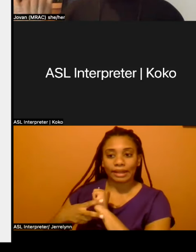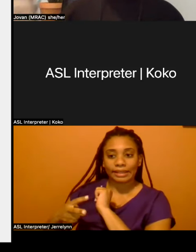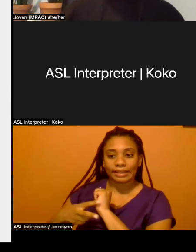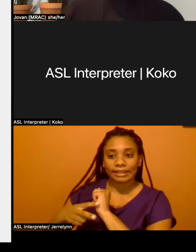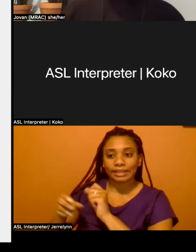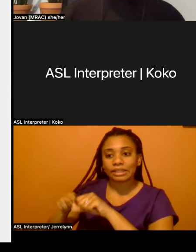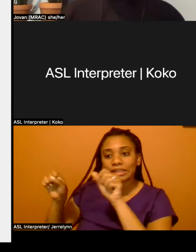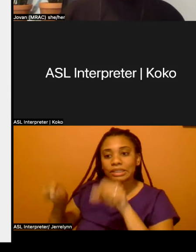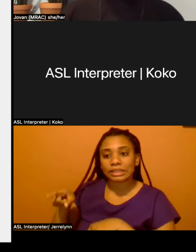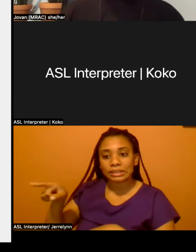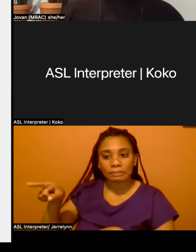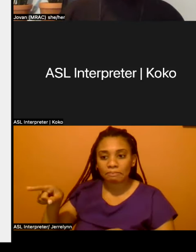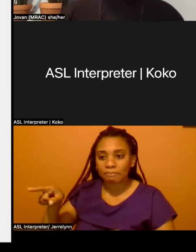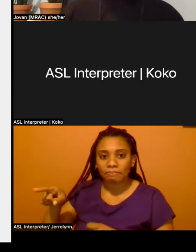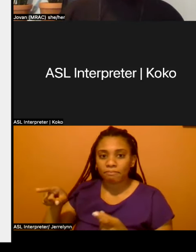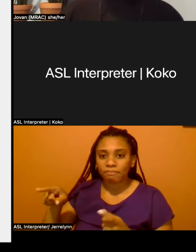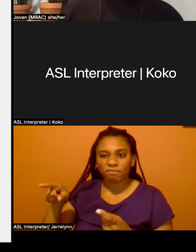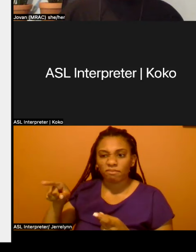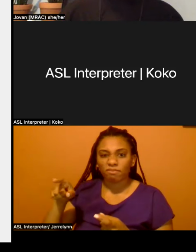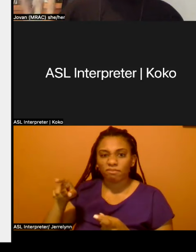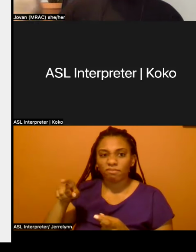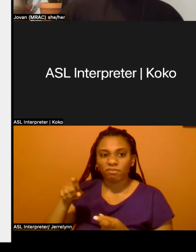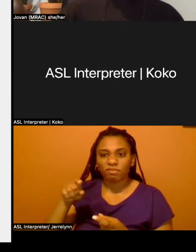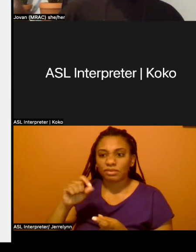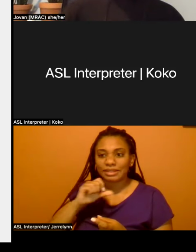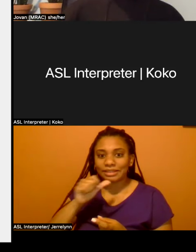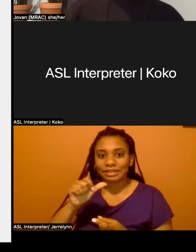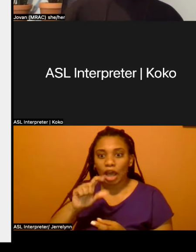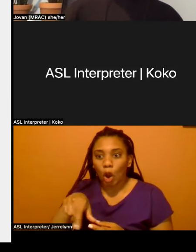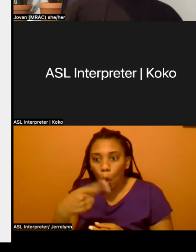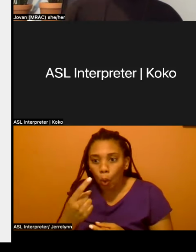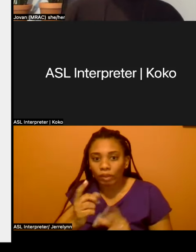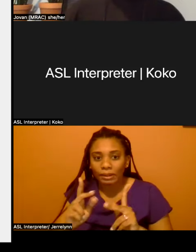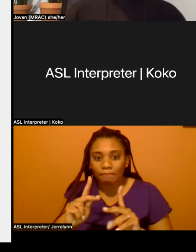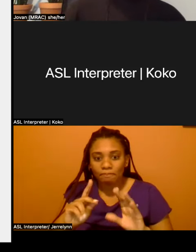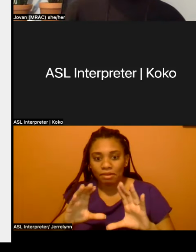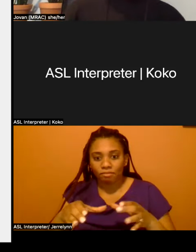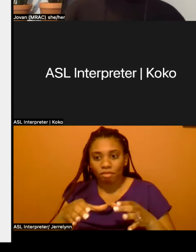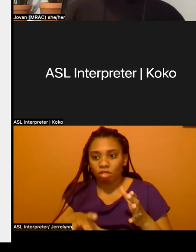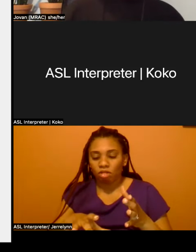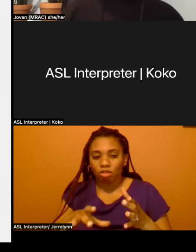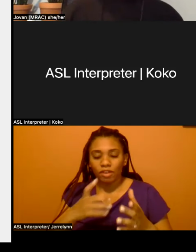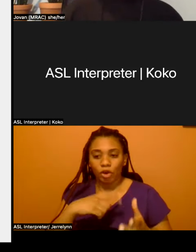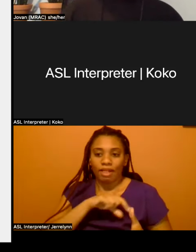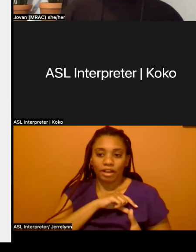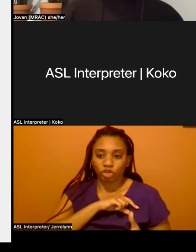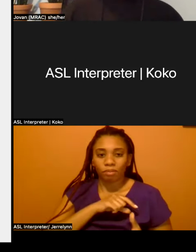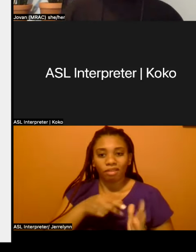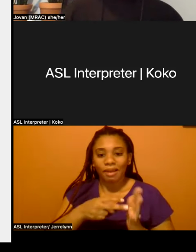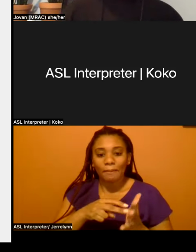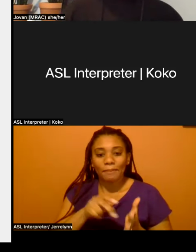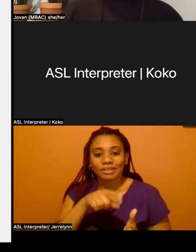Those are not the only people that are eligible. Those are just people that don't have to create an additional submission.